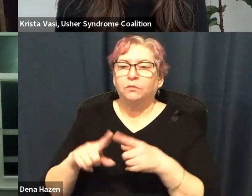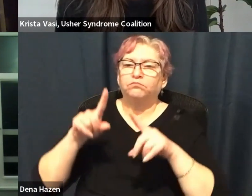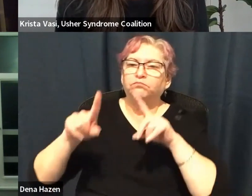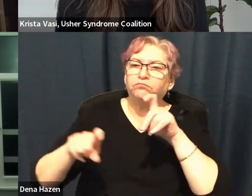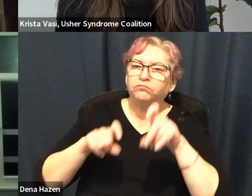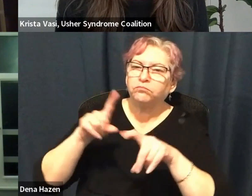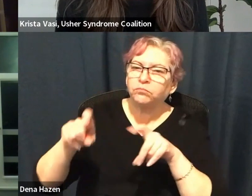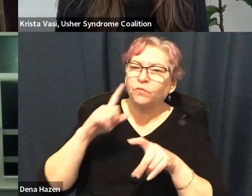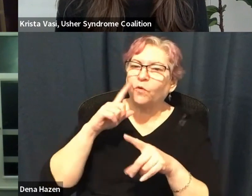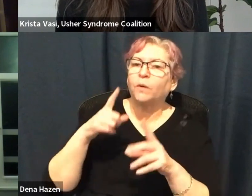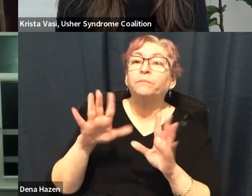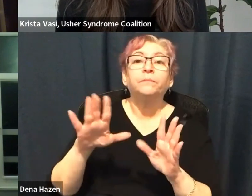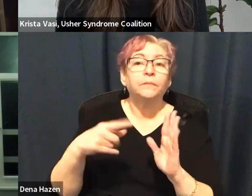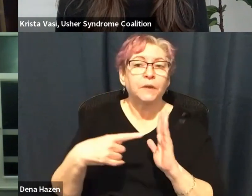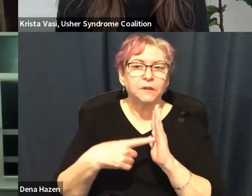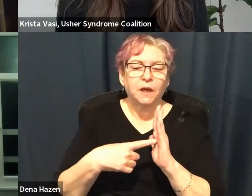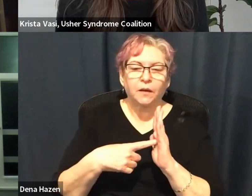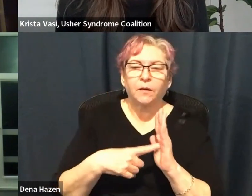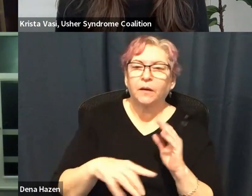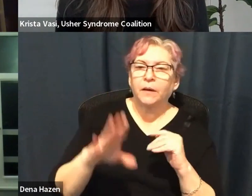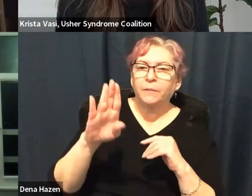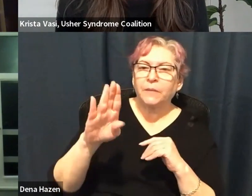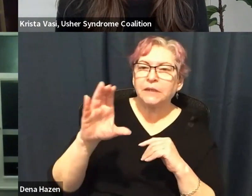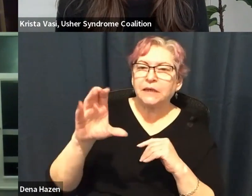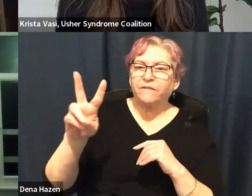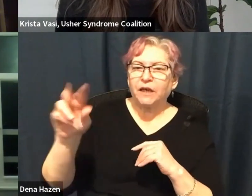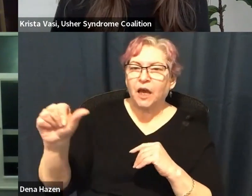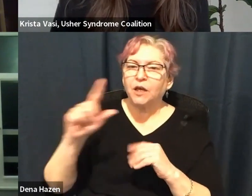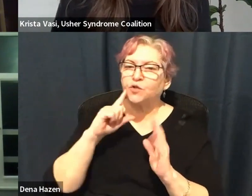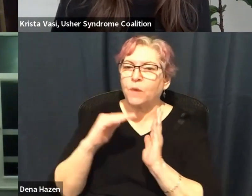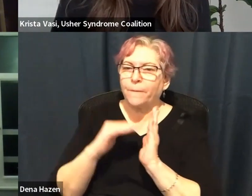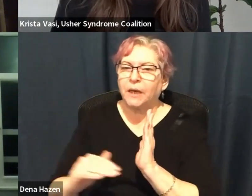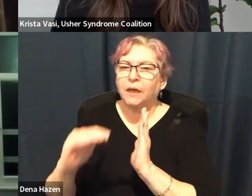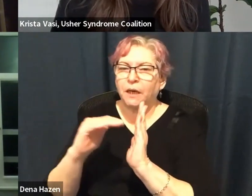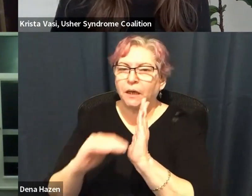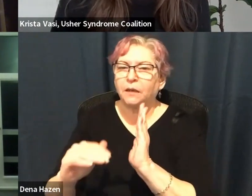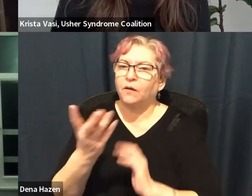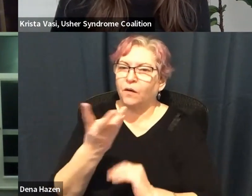for example, the BCVA is repeated several times